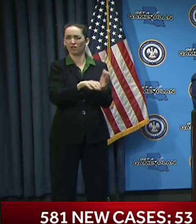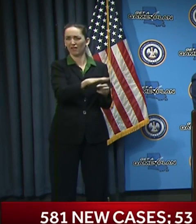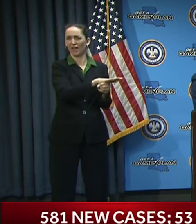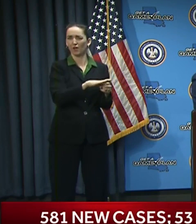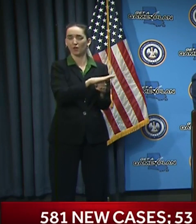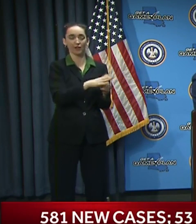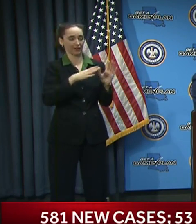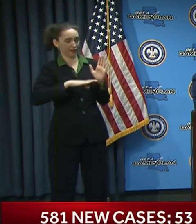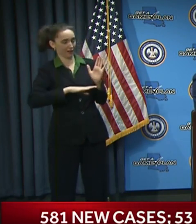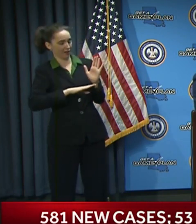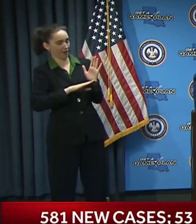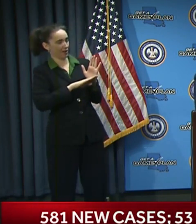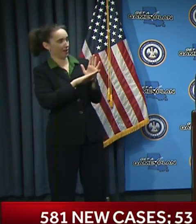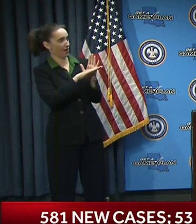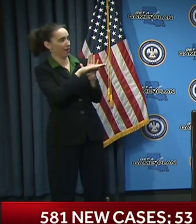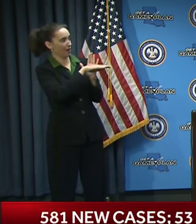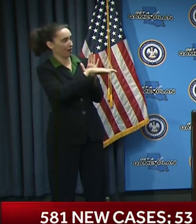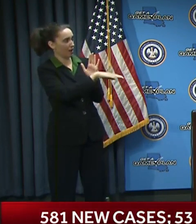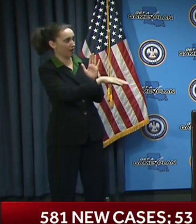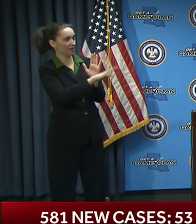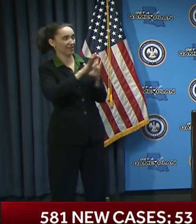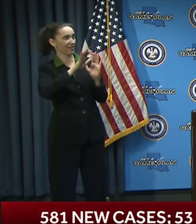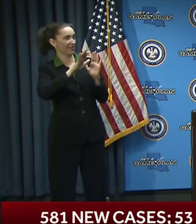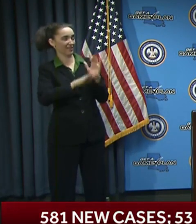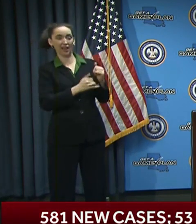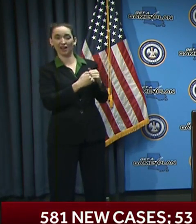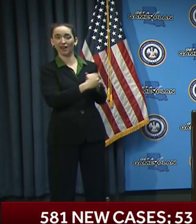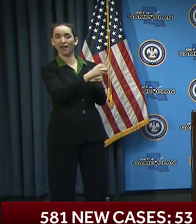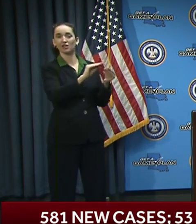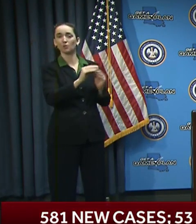THAT IN REGION 1 OUR LINE IS DOWN AROUND THE 1.3.